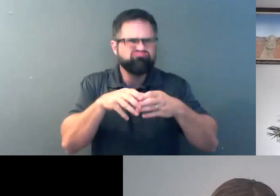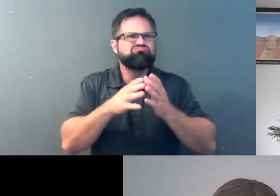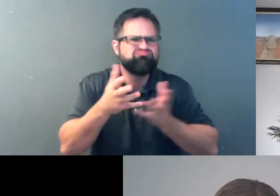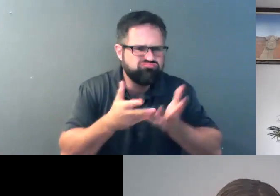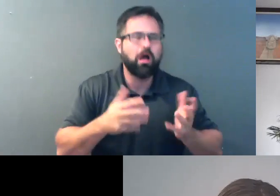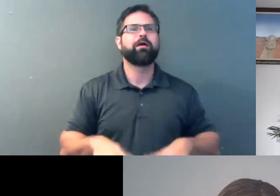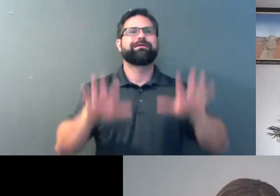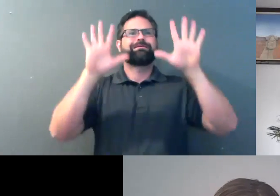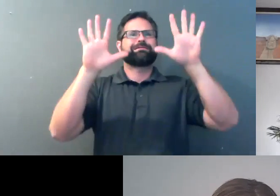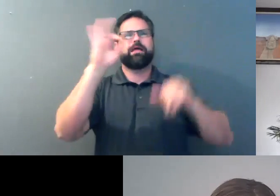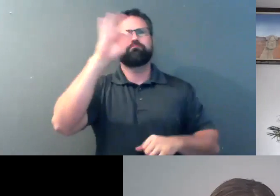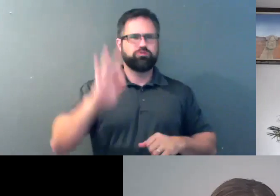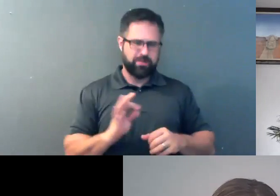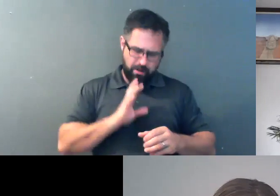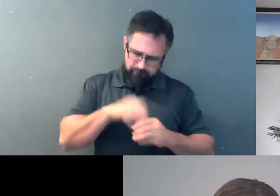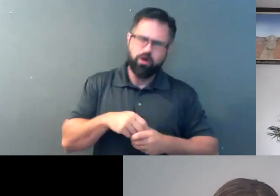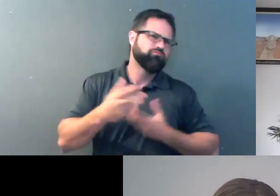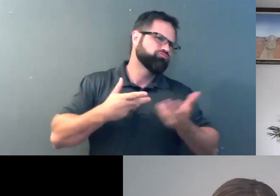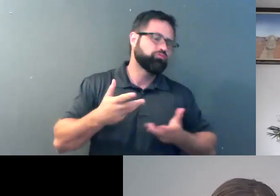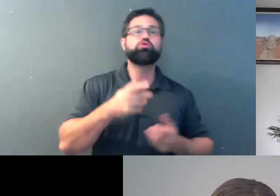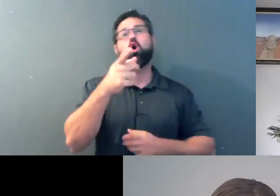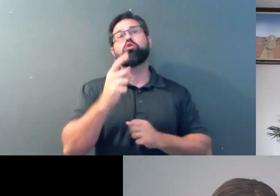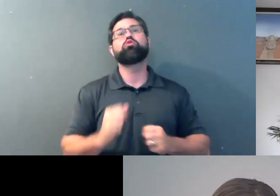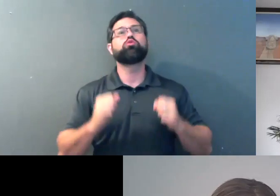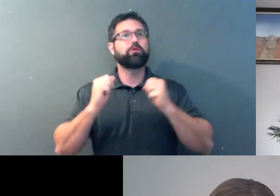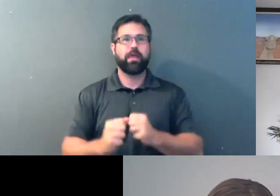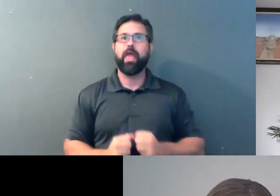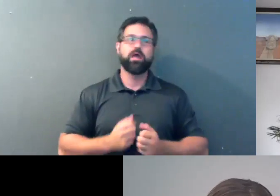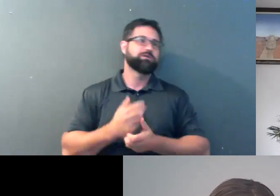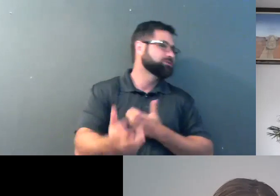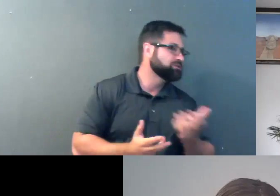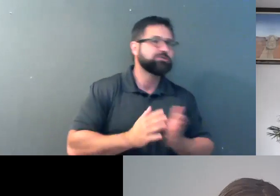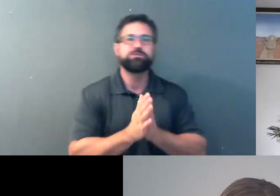so whether you have capacity to engage more actively or whether you you perhaps don't have